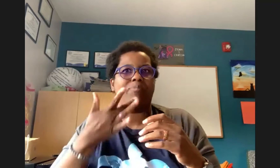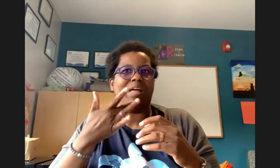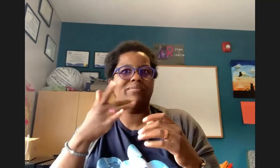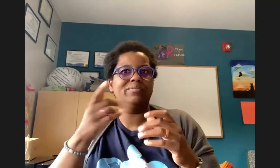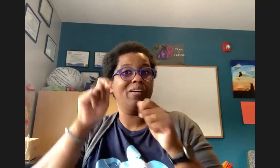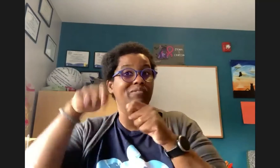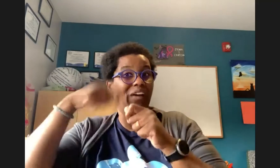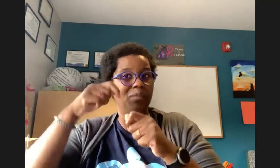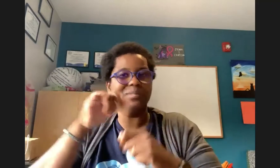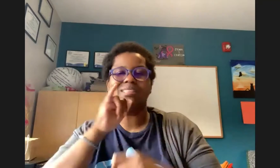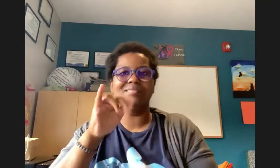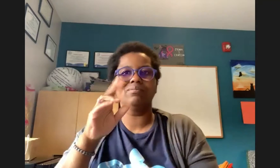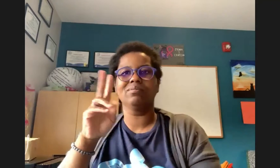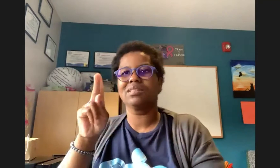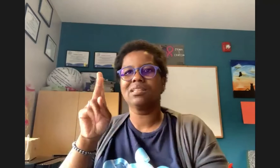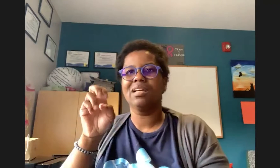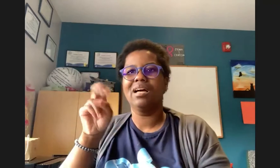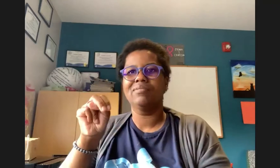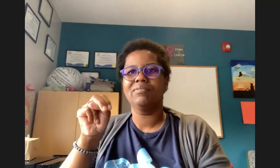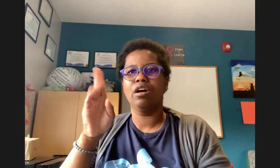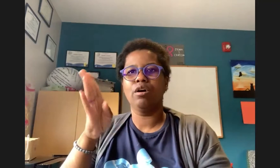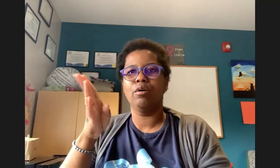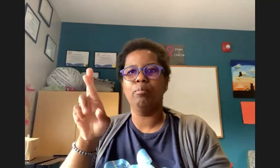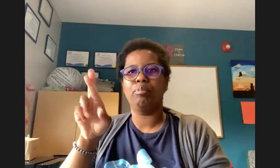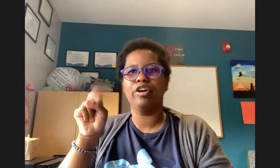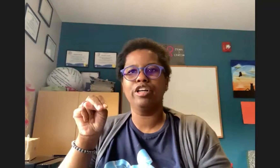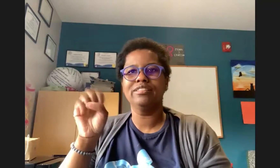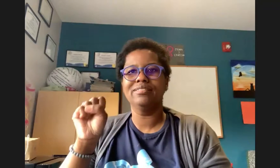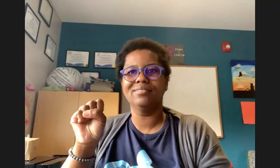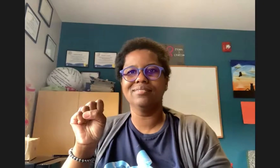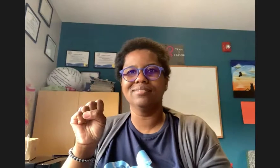My favorite part was film. Learning about Ken Burns,